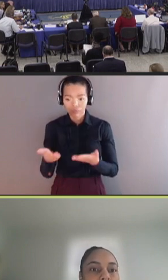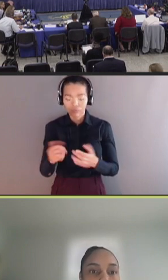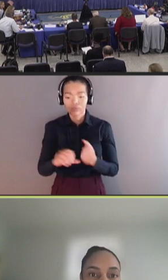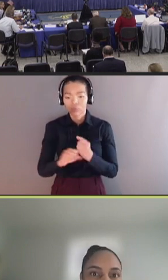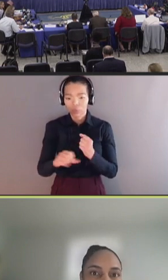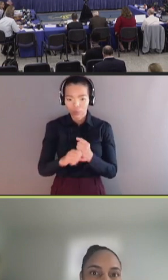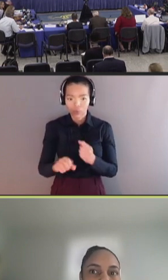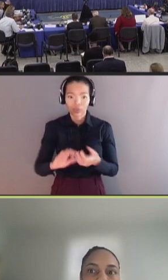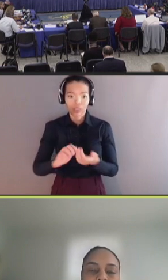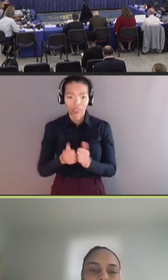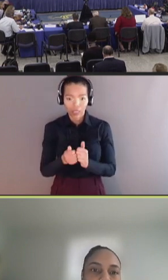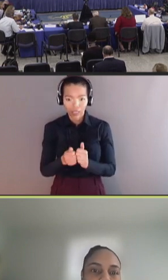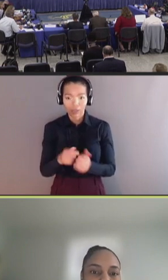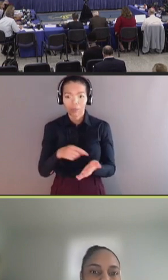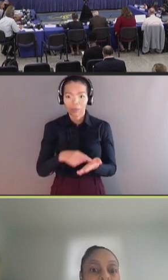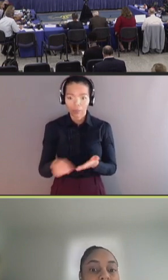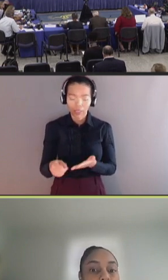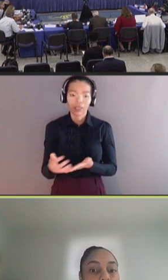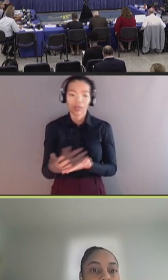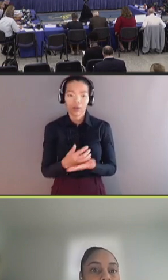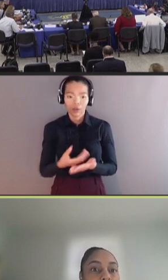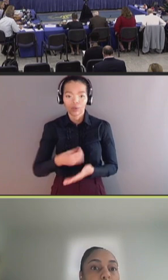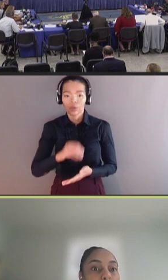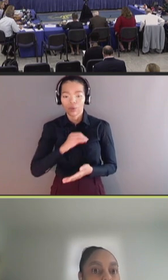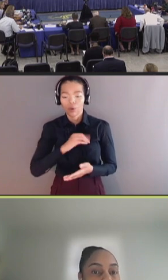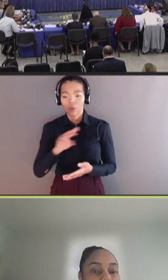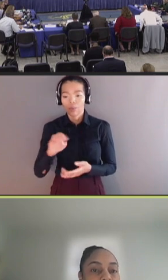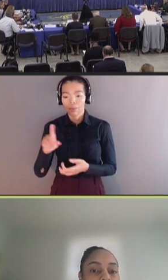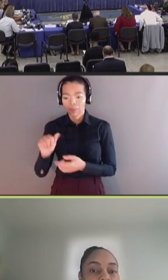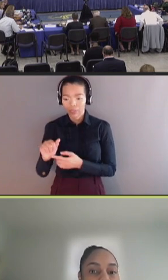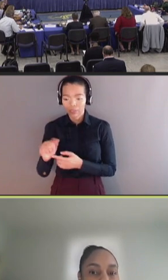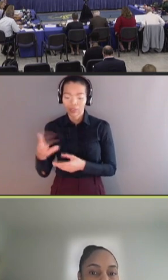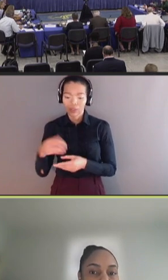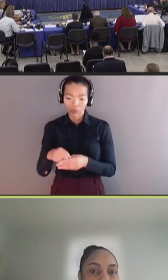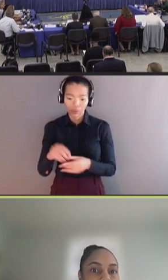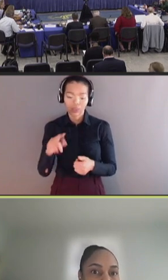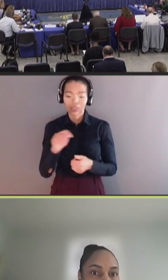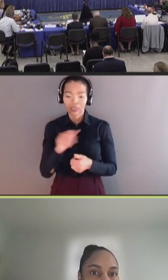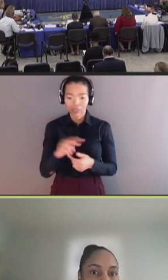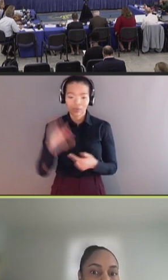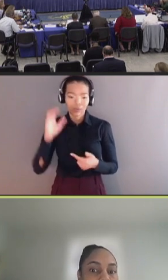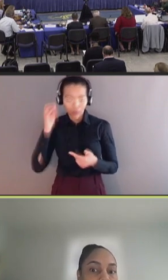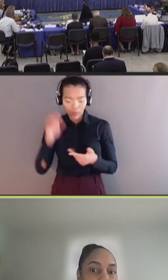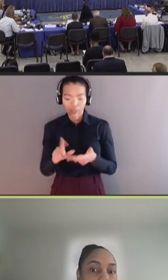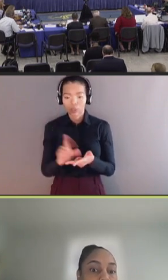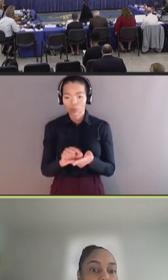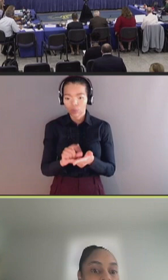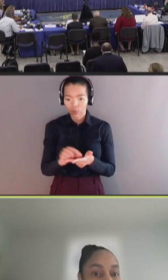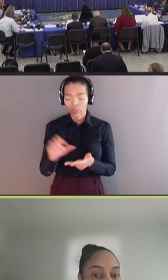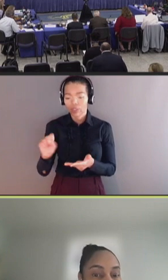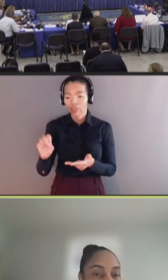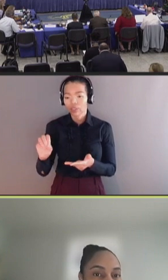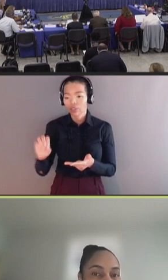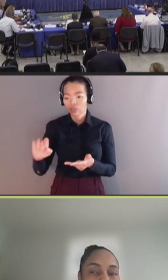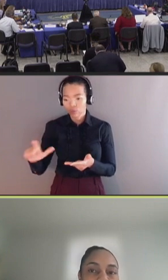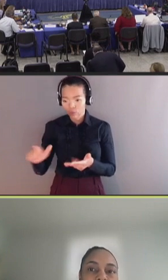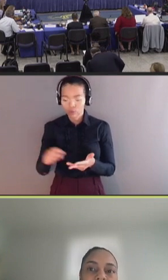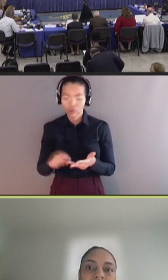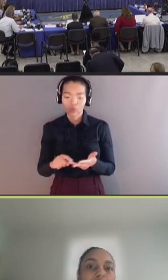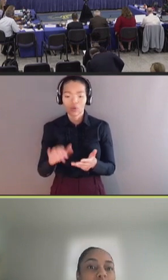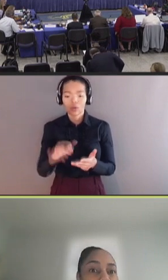and owned media, including TV, radio, print, social, digital, and out of home advertising to